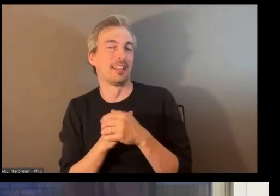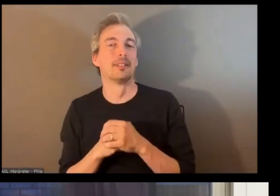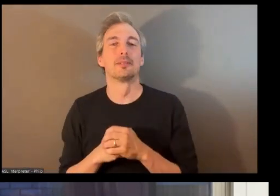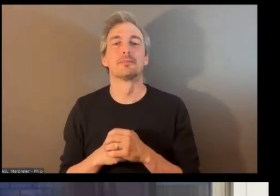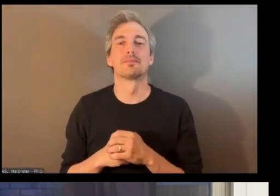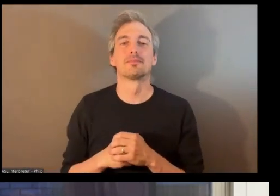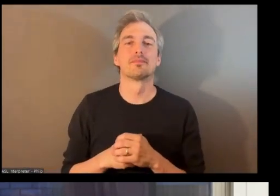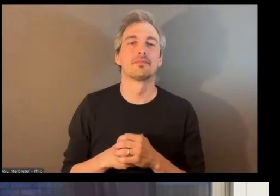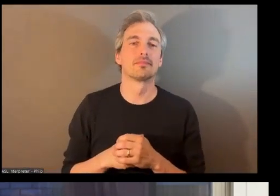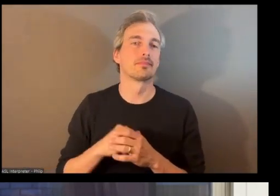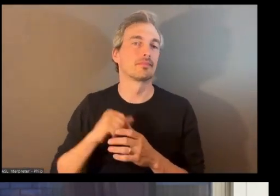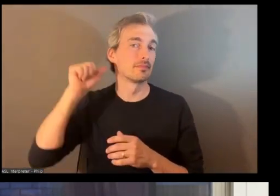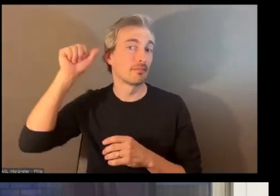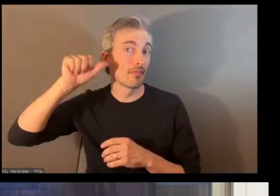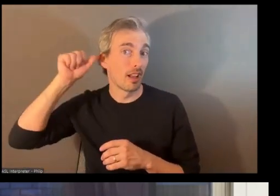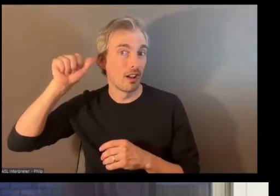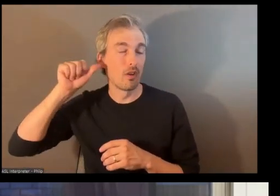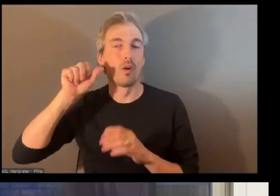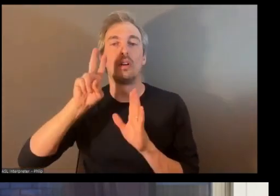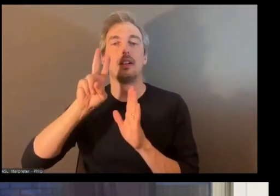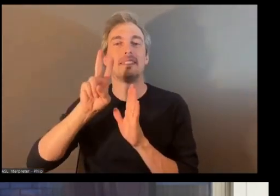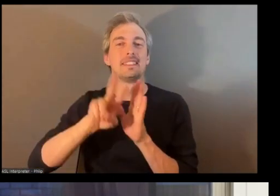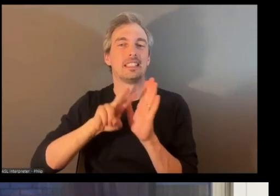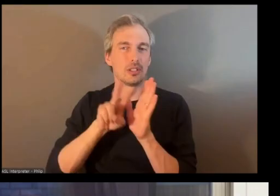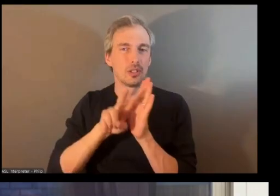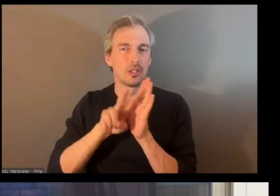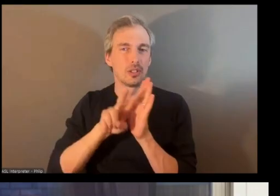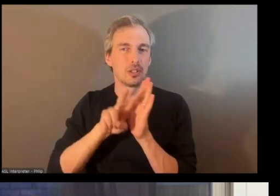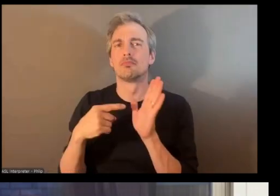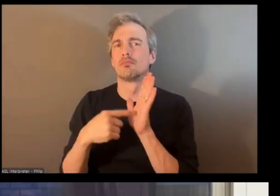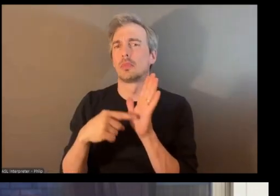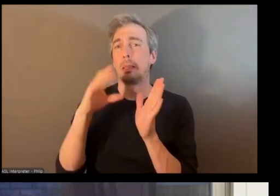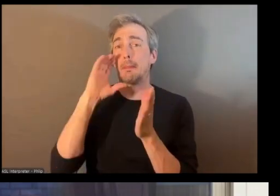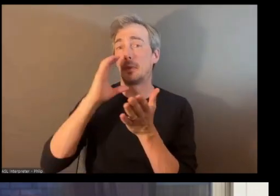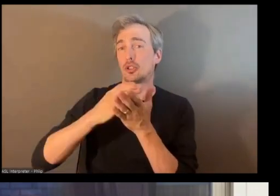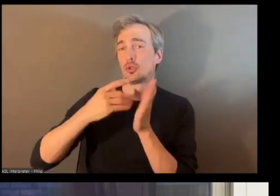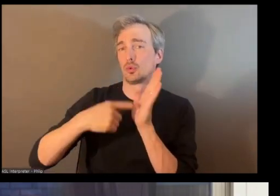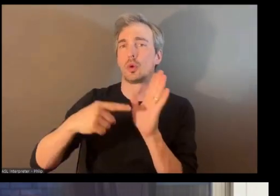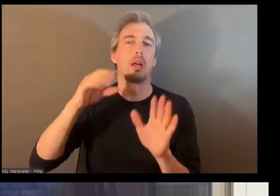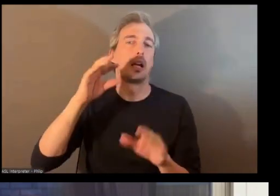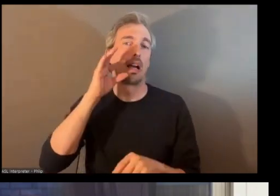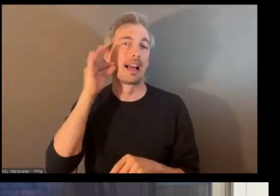There is a cat with... I would say... A medium struggling face.